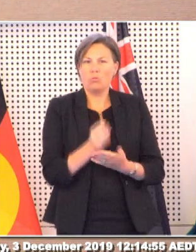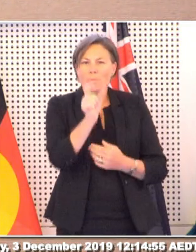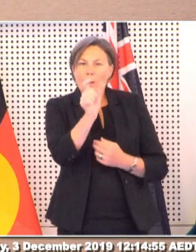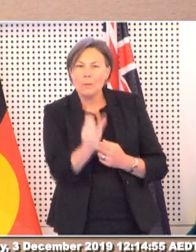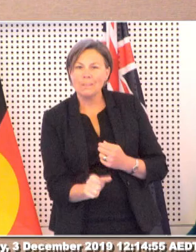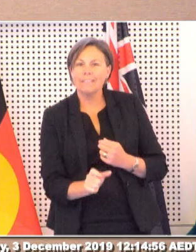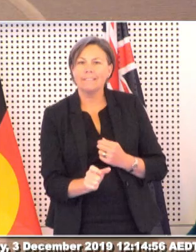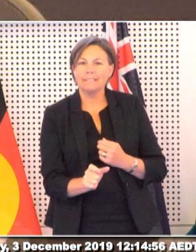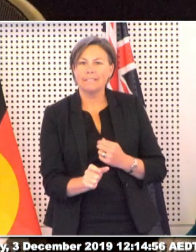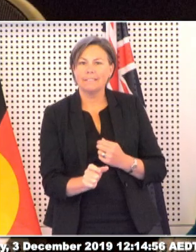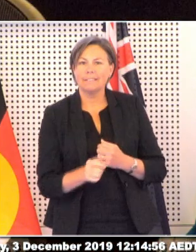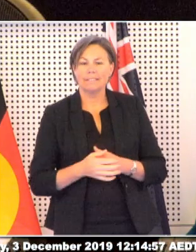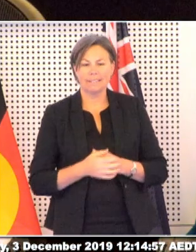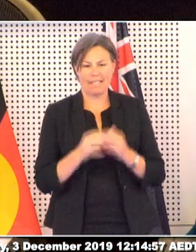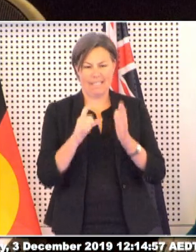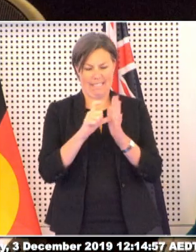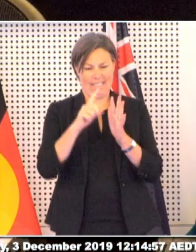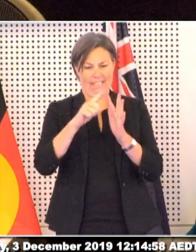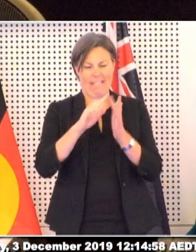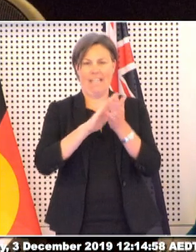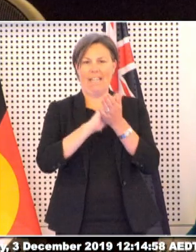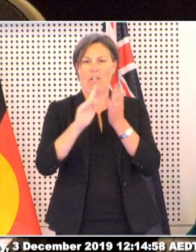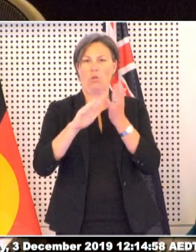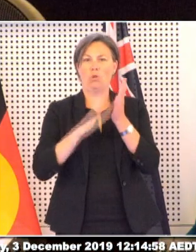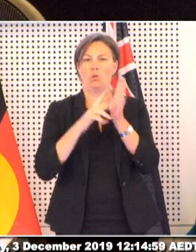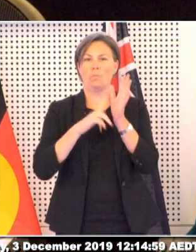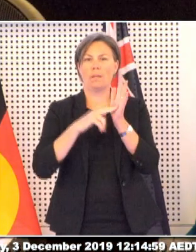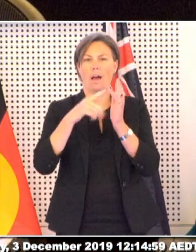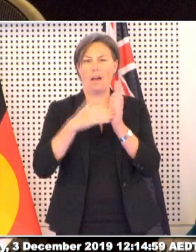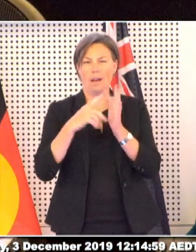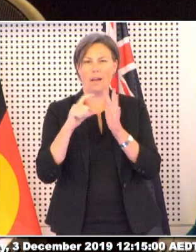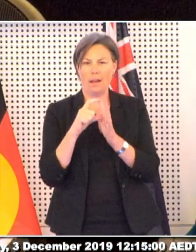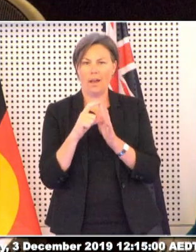And when people are dehumanised that way, then the usual constraints on abuse and